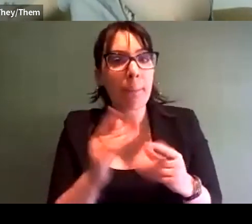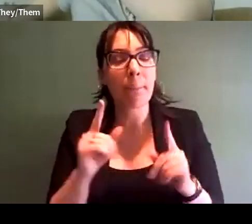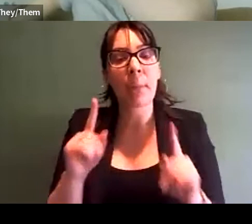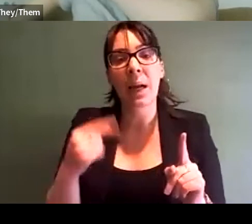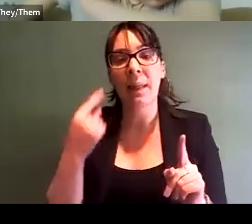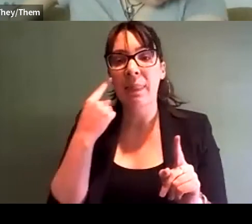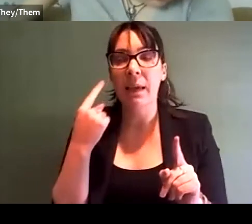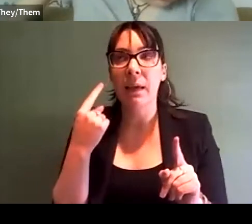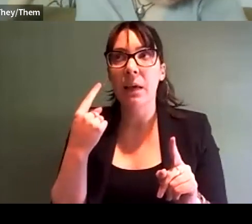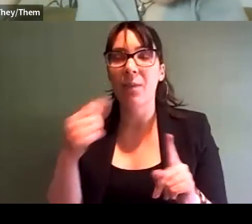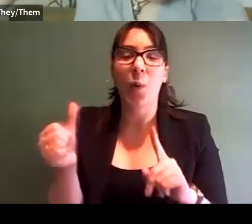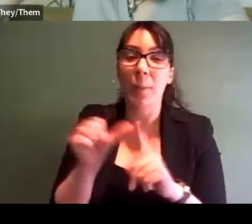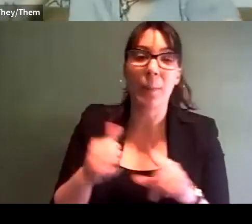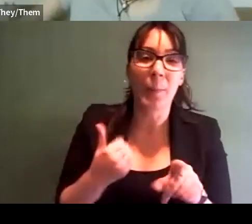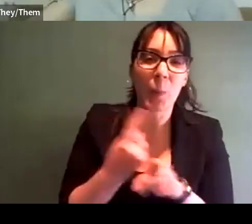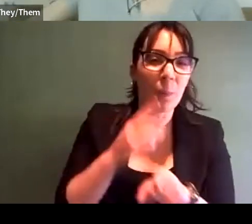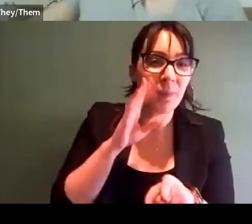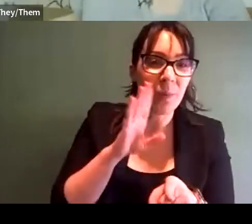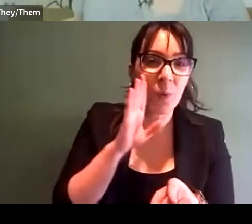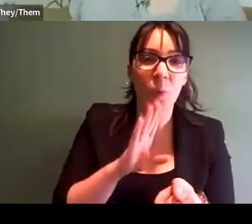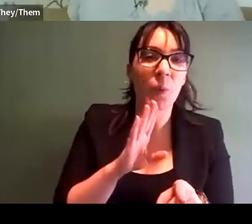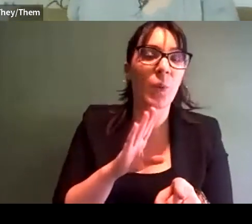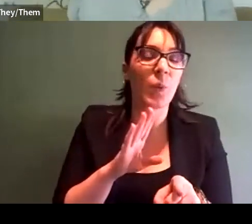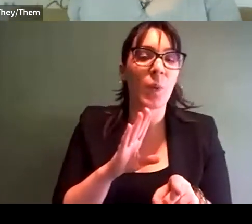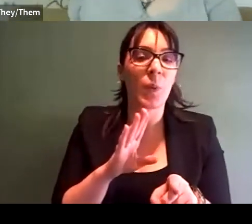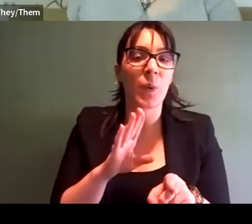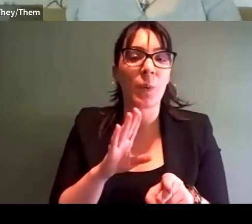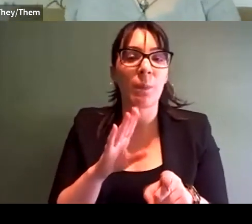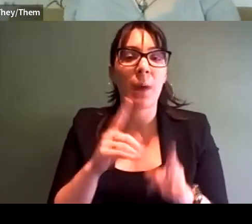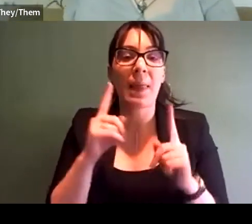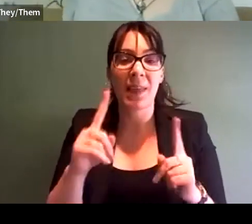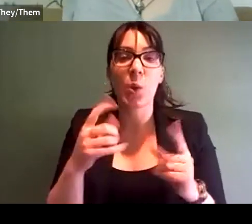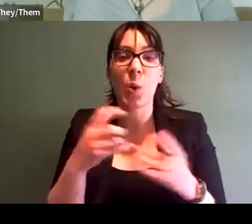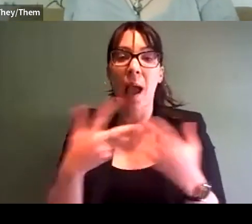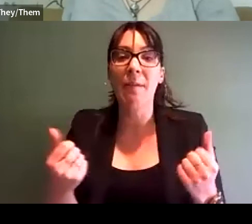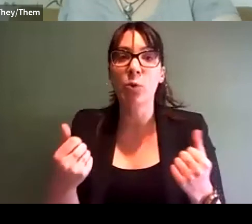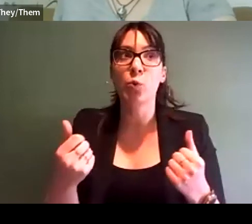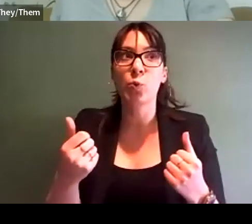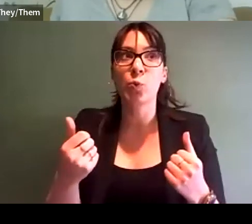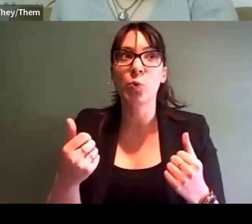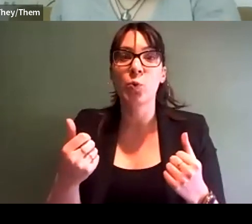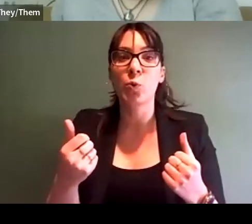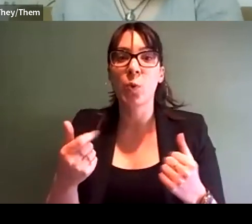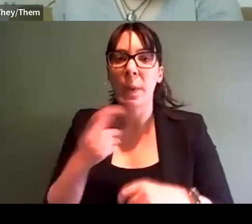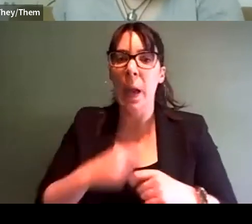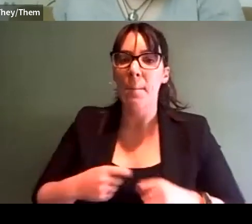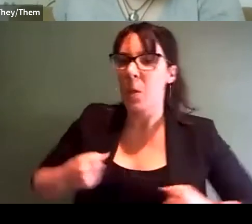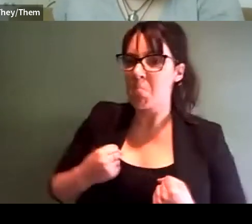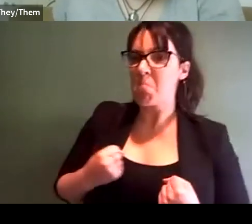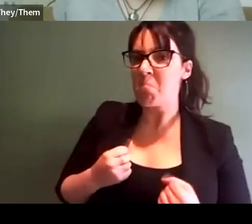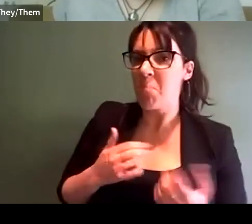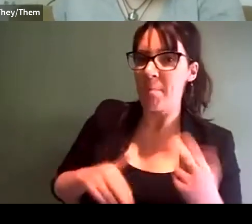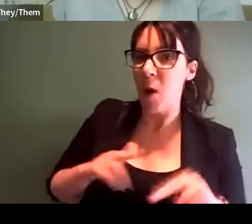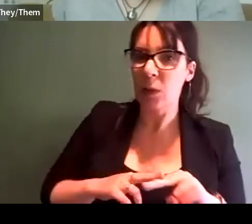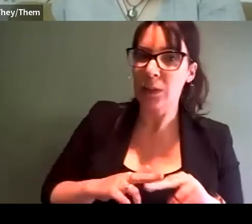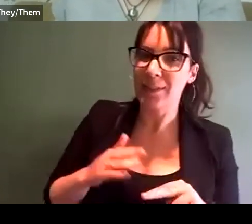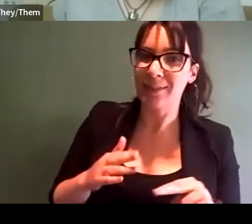I just think, going back into what I was saying, it's, it's just a matter of having to be that parent, when needed. If you think if you think this is best for your child.